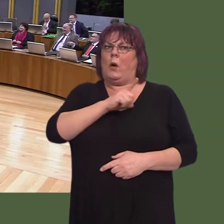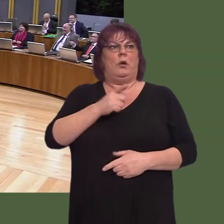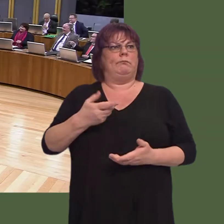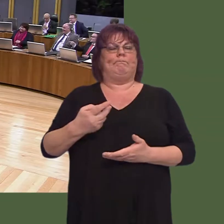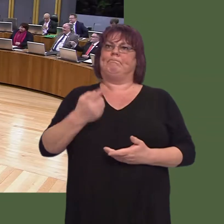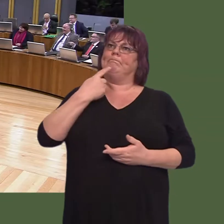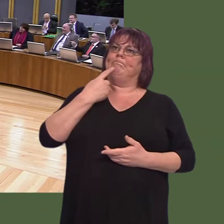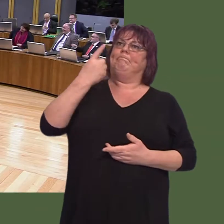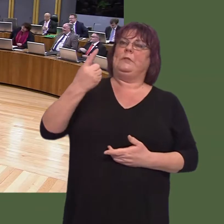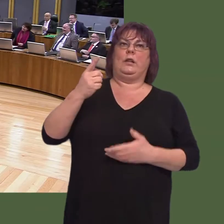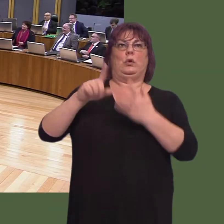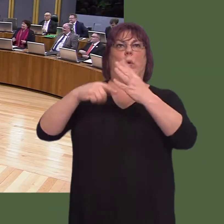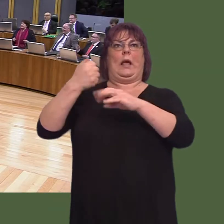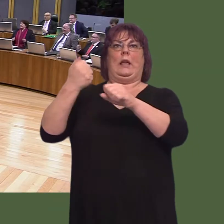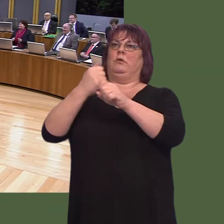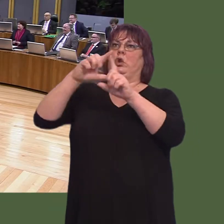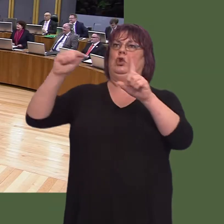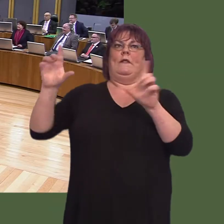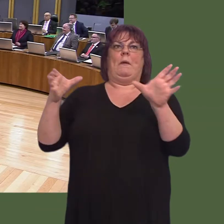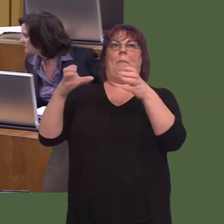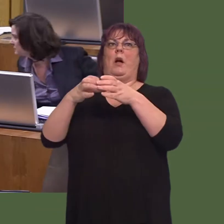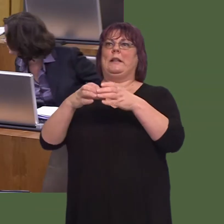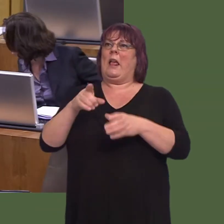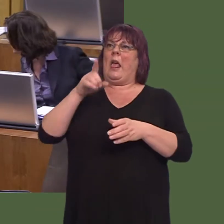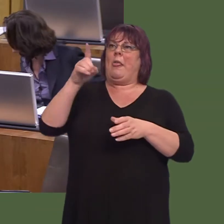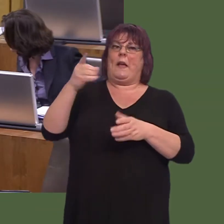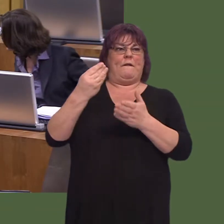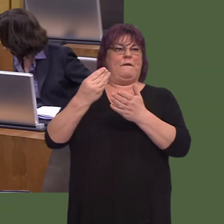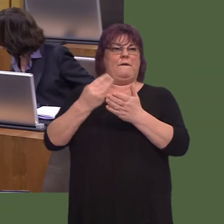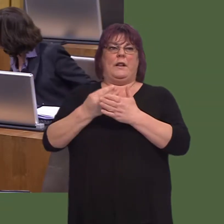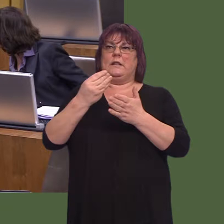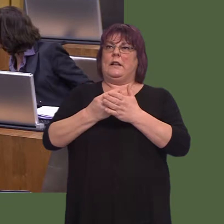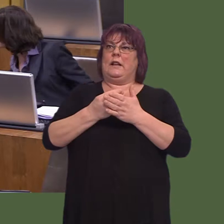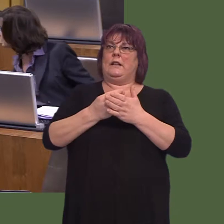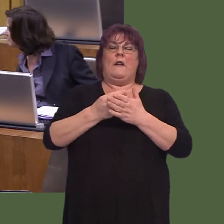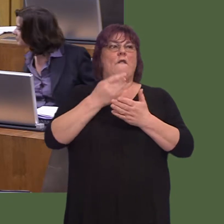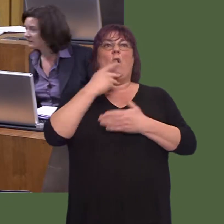saying to the Conservative Partyóa Conservative Party that took funding away from electrification